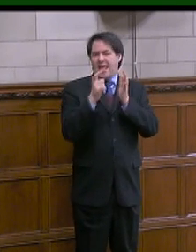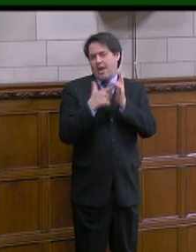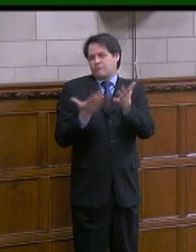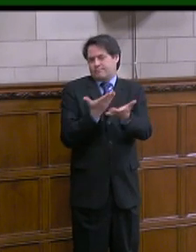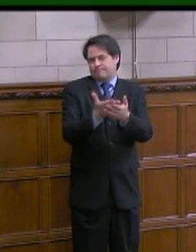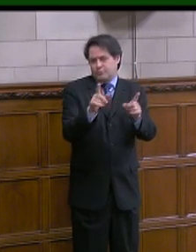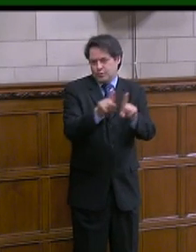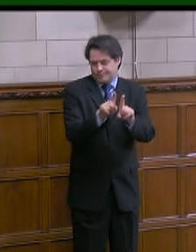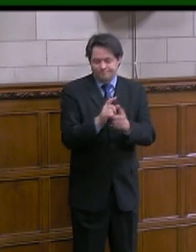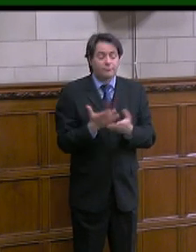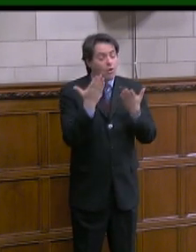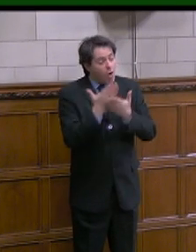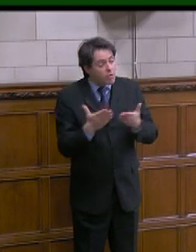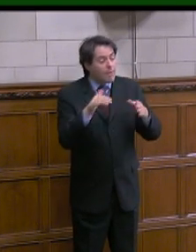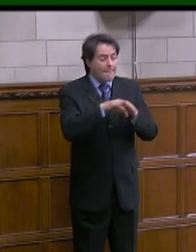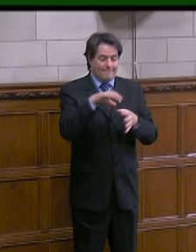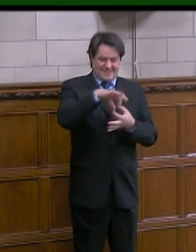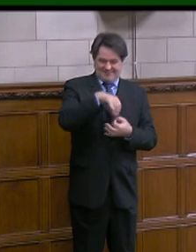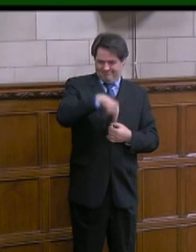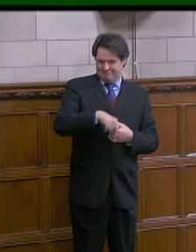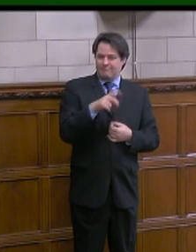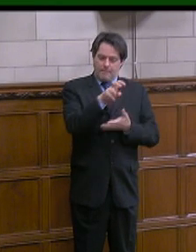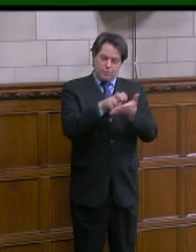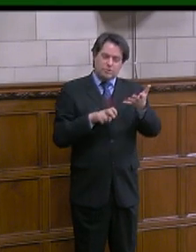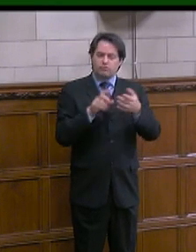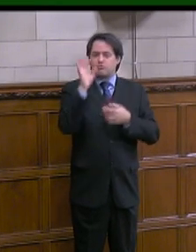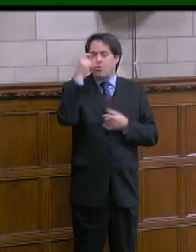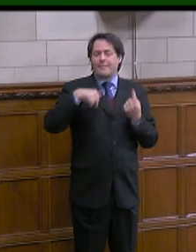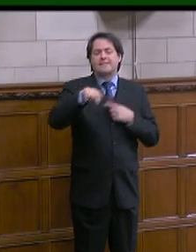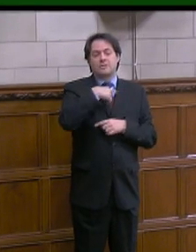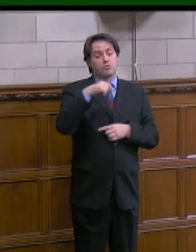Members on the Committee were very conscious that, although the petition had not reached